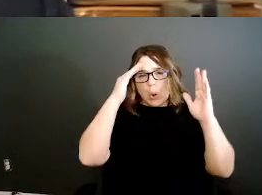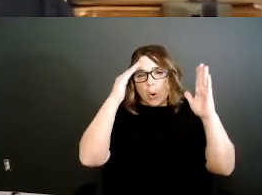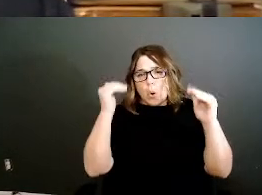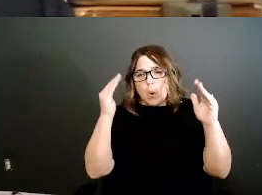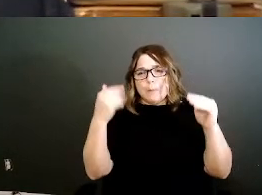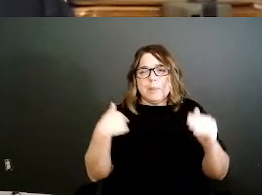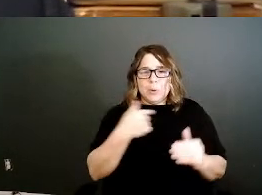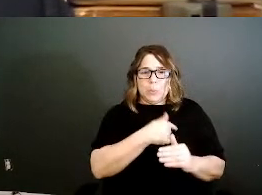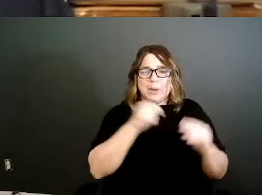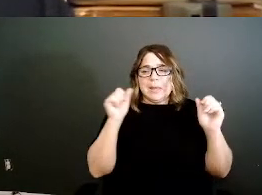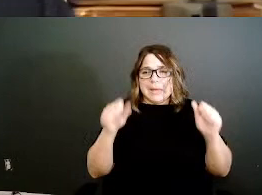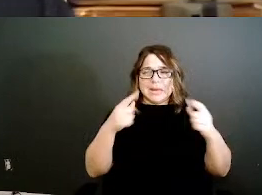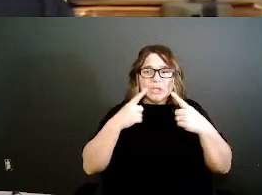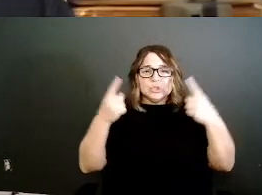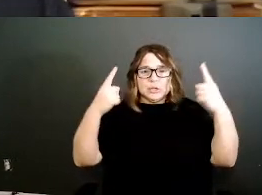AND I WILL ATTEMPT IN MY VOTE TO FOCUS ON THE VERY